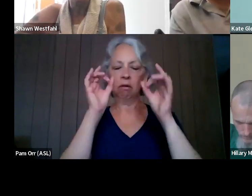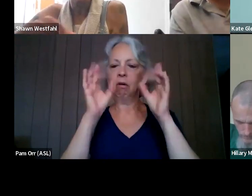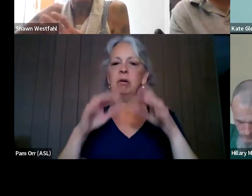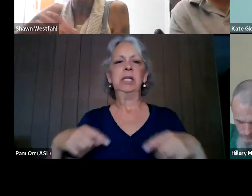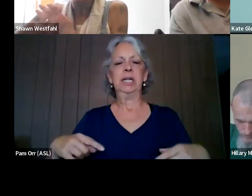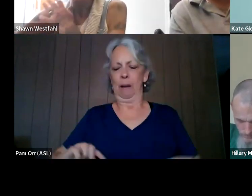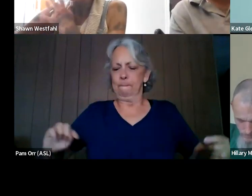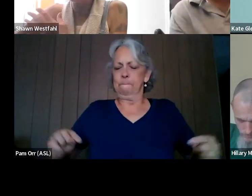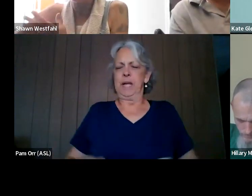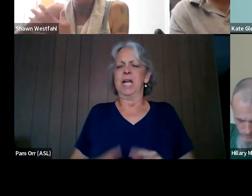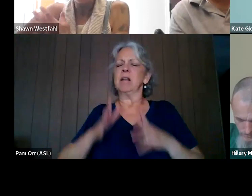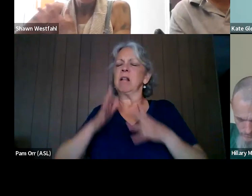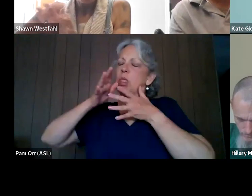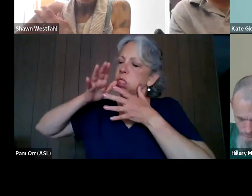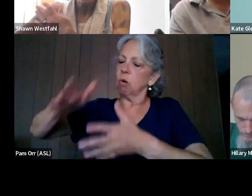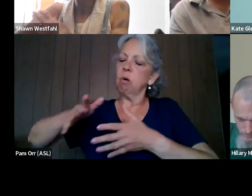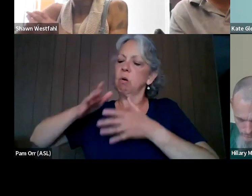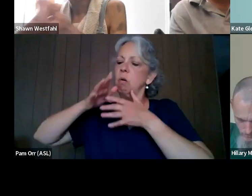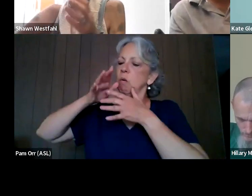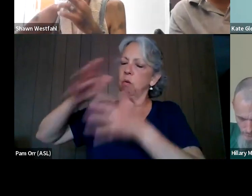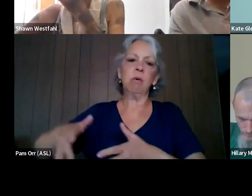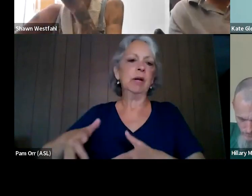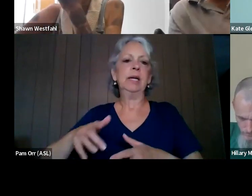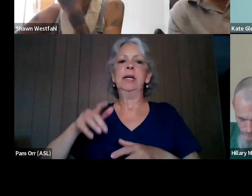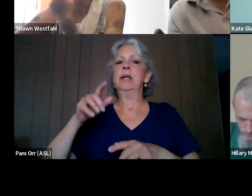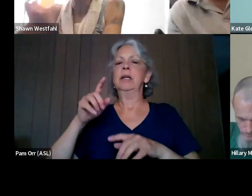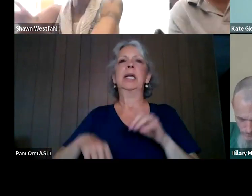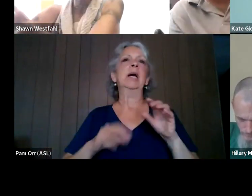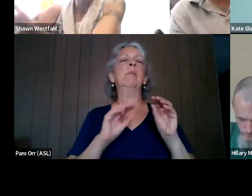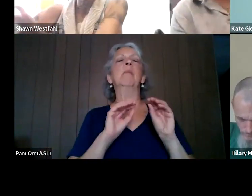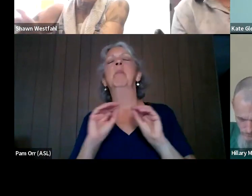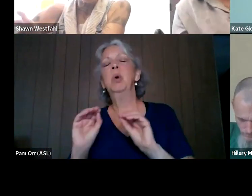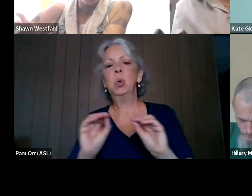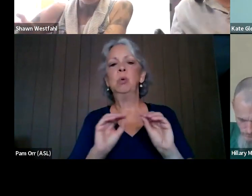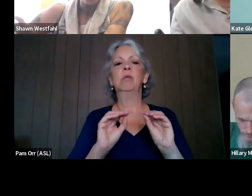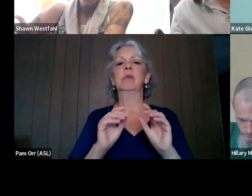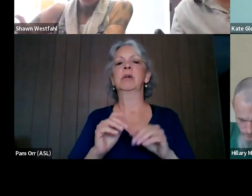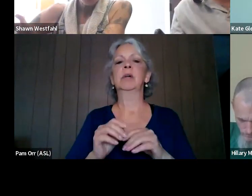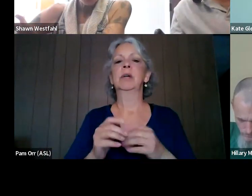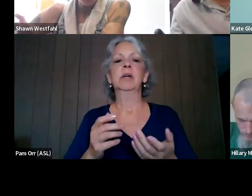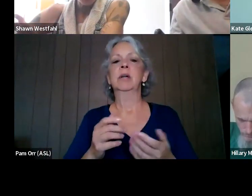throwing up, like completely unable to even move. They don't wanna lay on the sidewalk